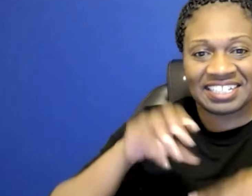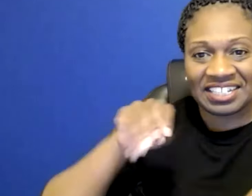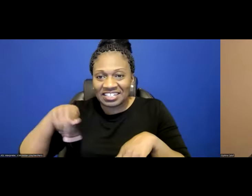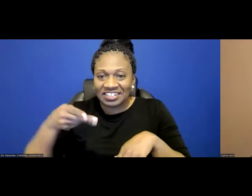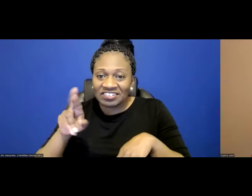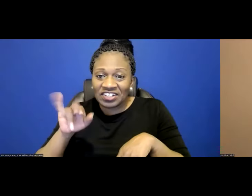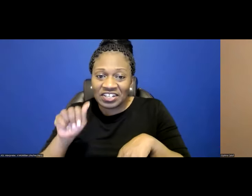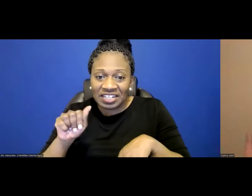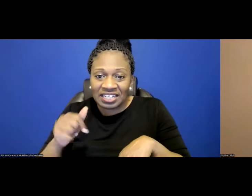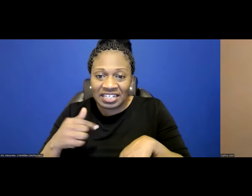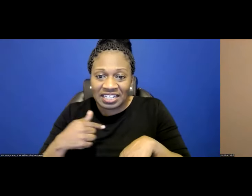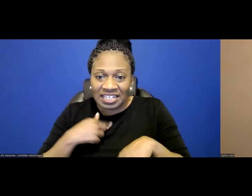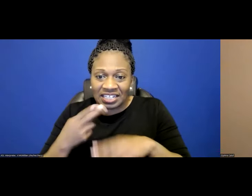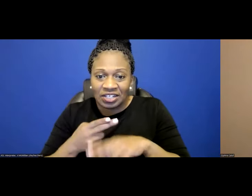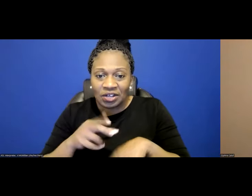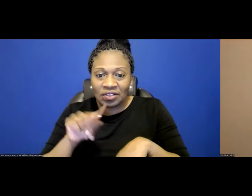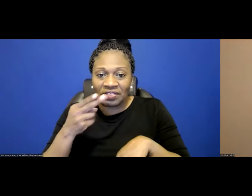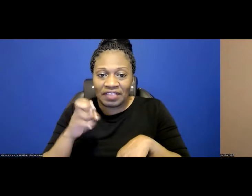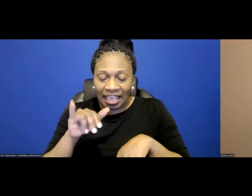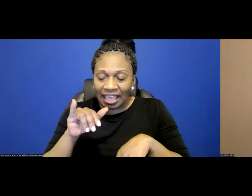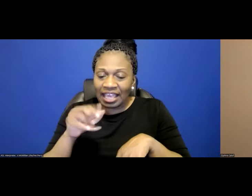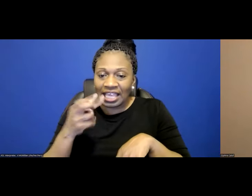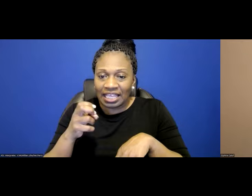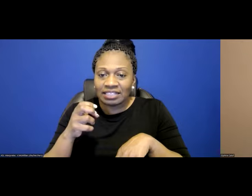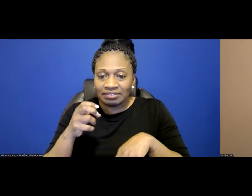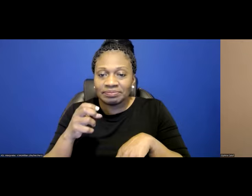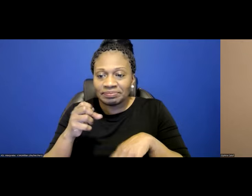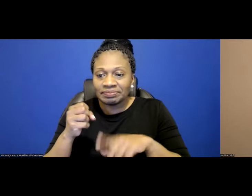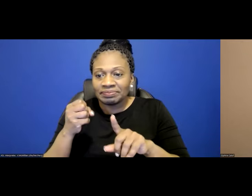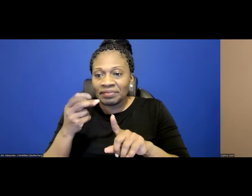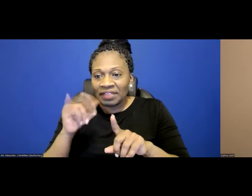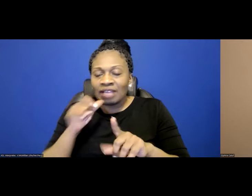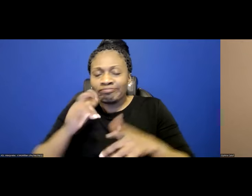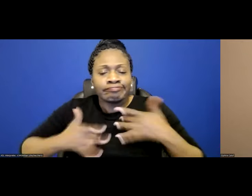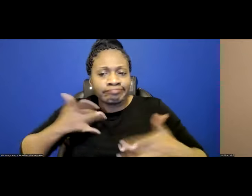and I use both they/them and she/her pronouns. I'm so excited to be here.